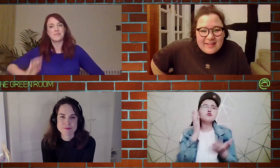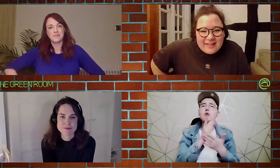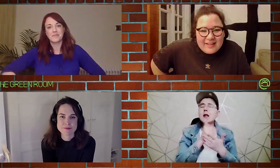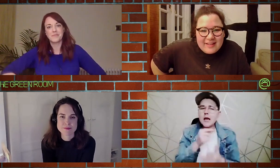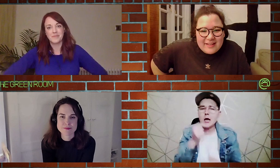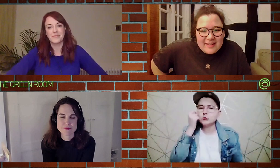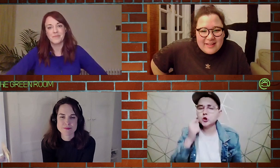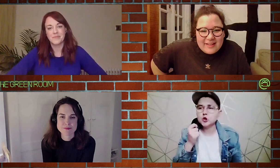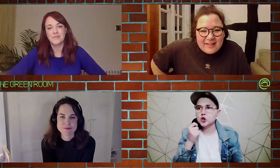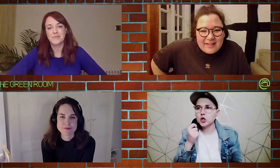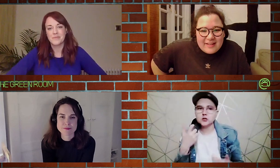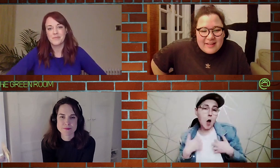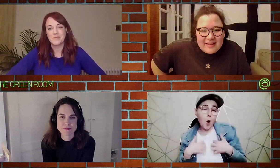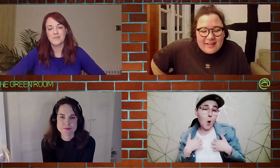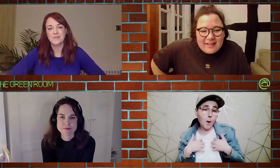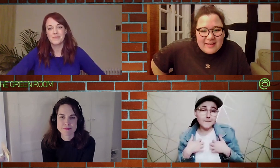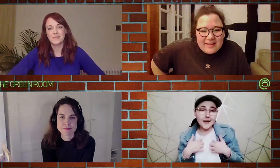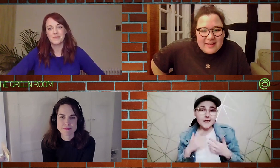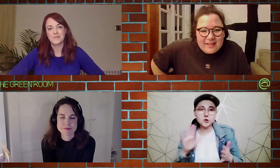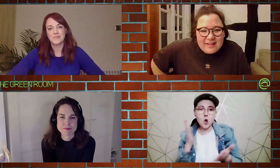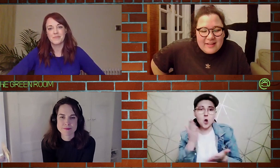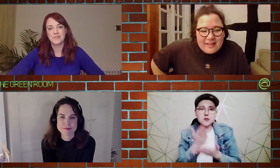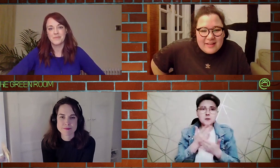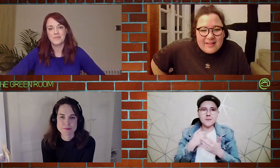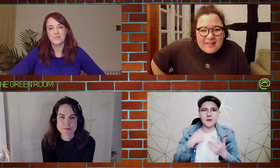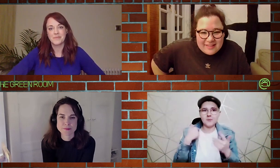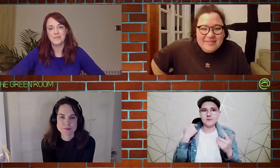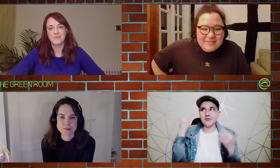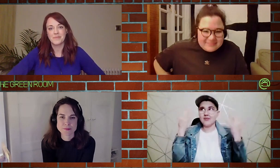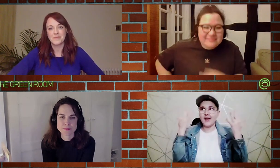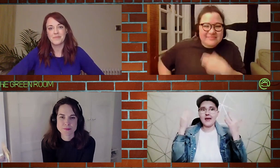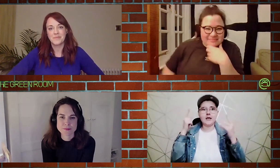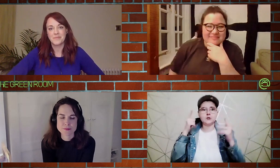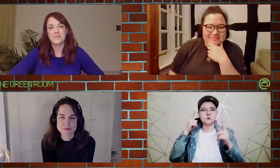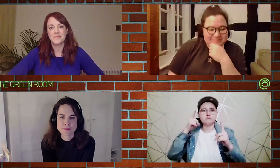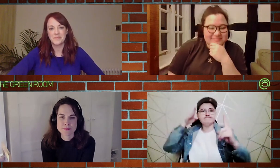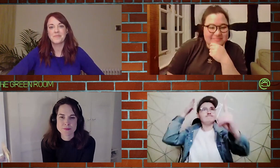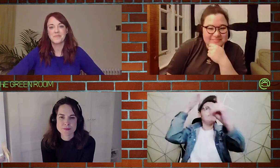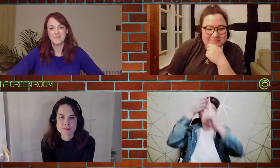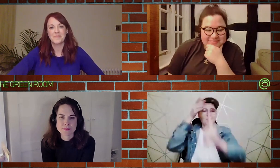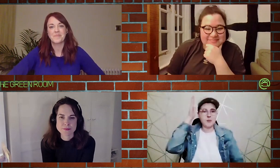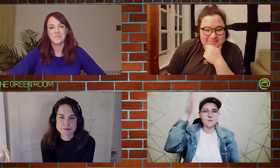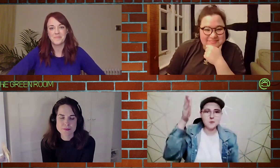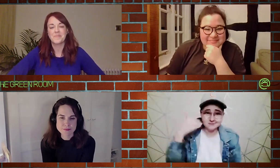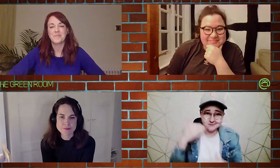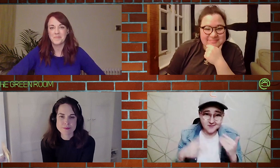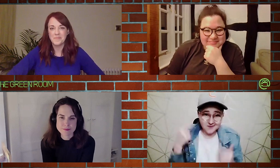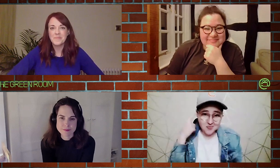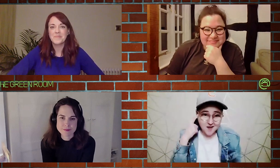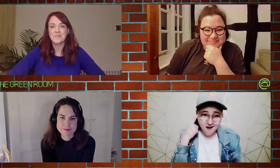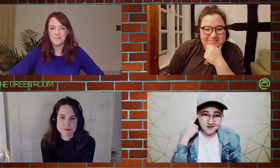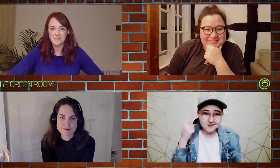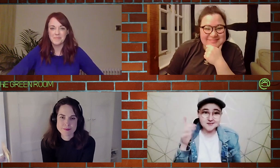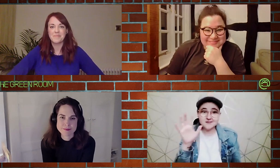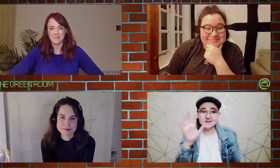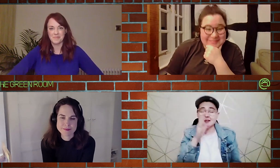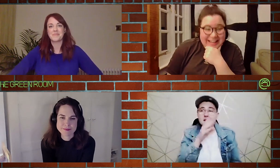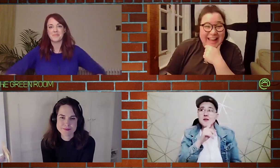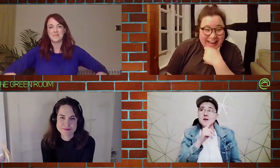member of the Deaf Youth Theatre. Really just as a hobby to begin with to be honest. I didn't have any great ambition to